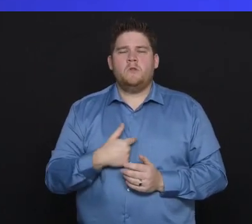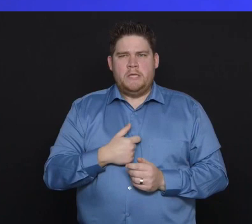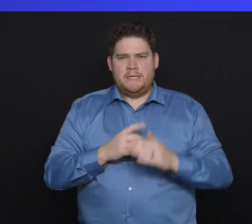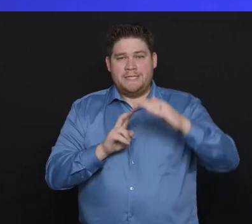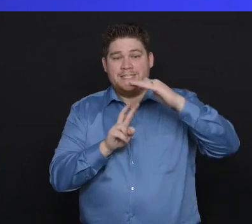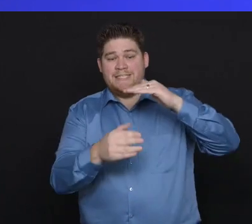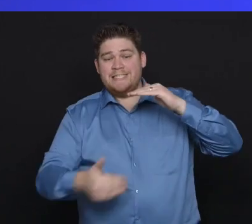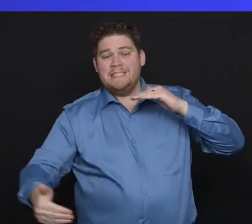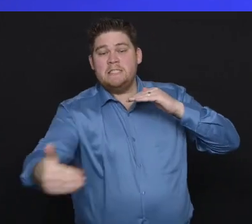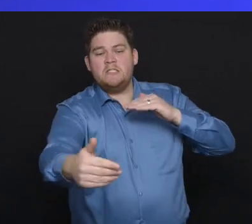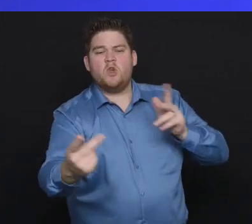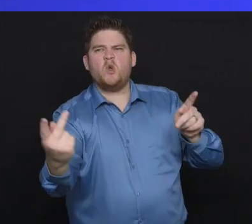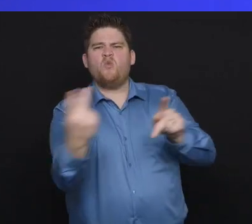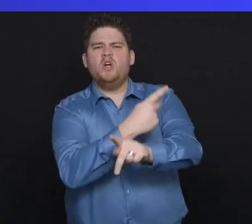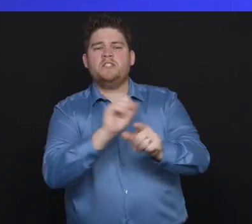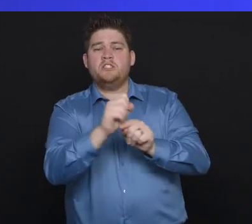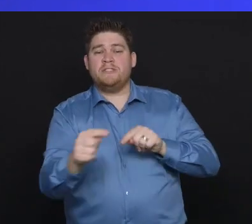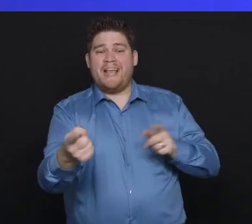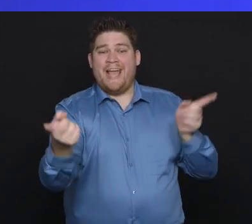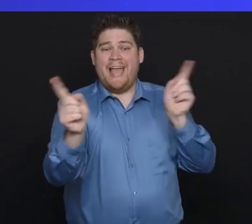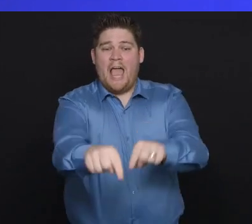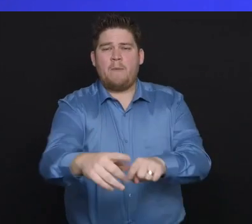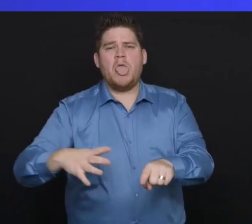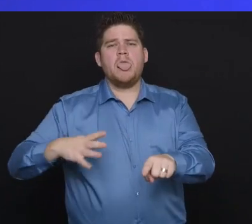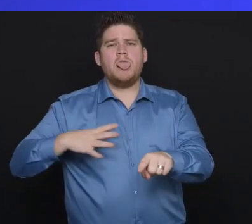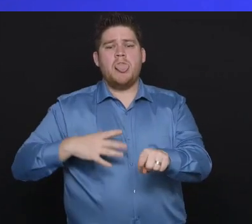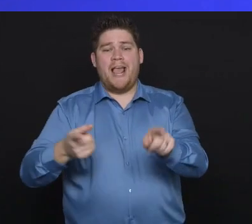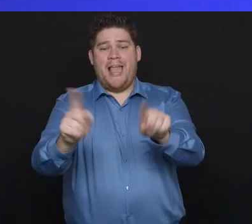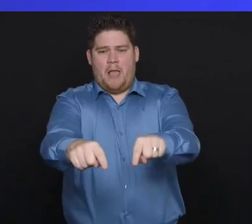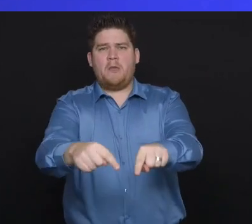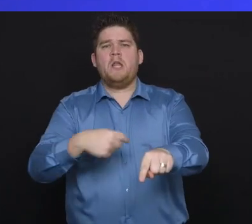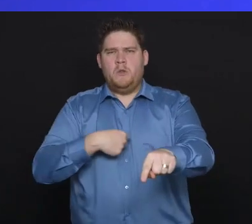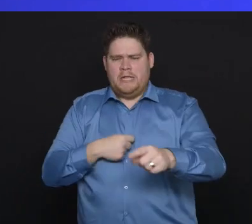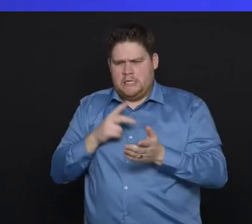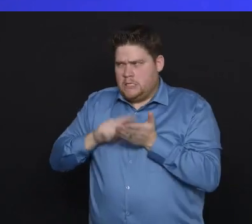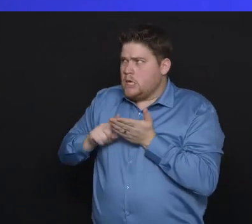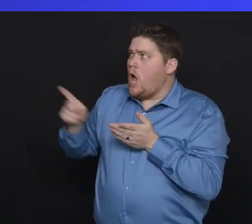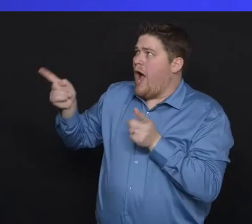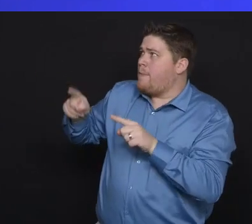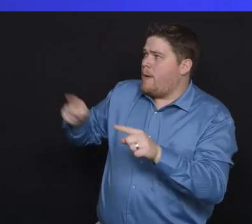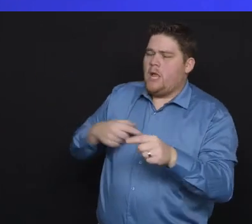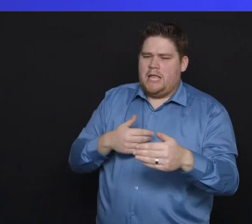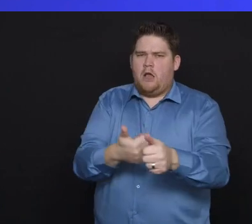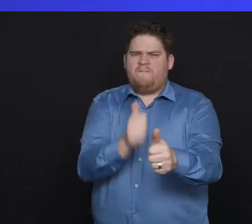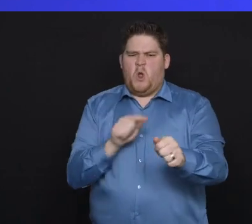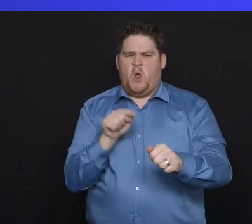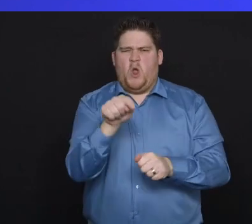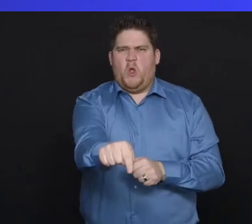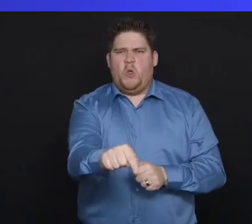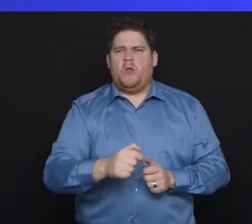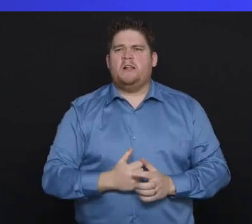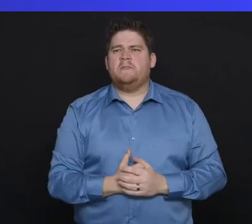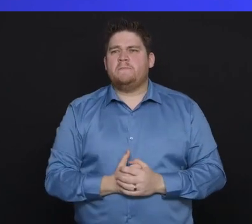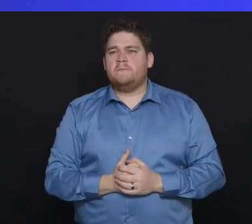that regardless it's the most . This is what the months of planning